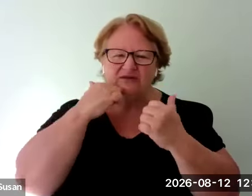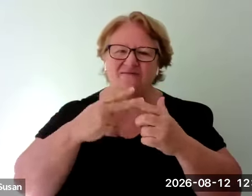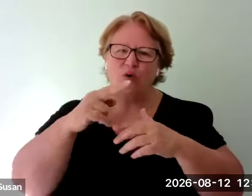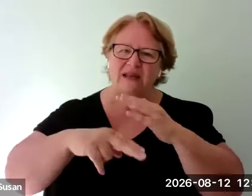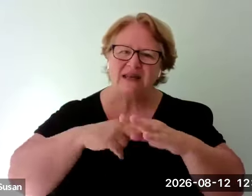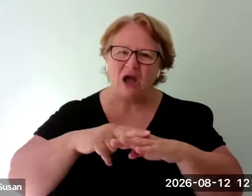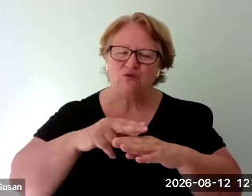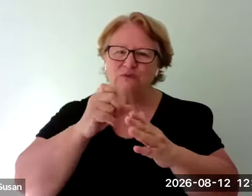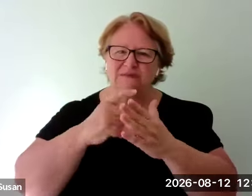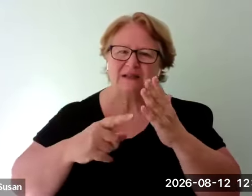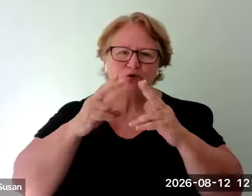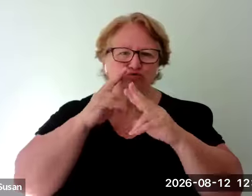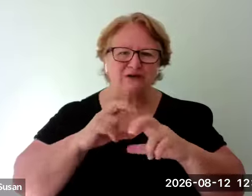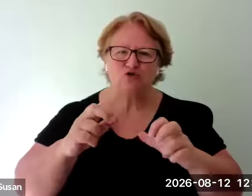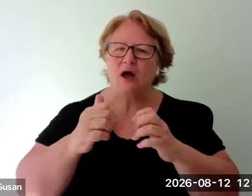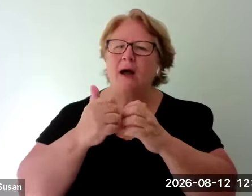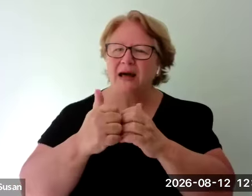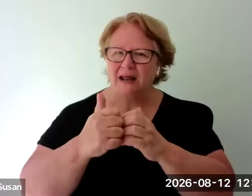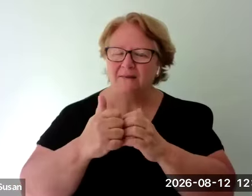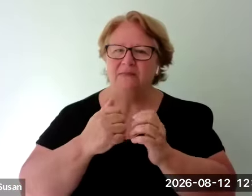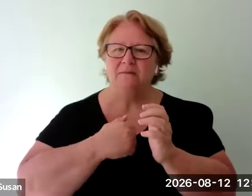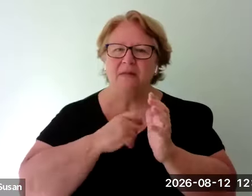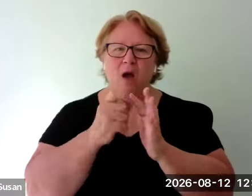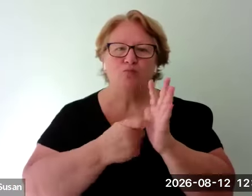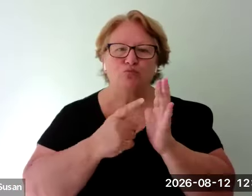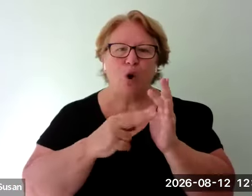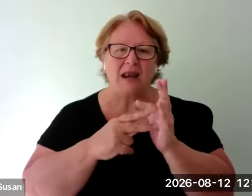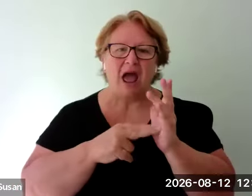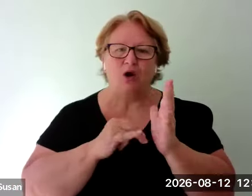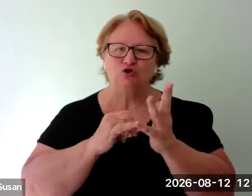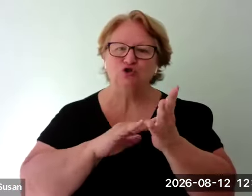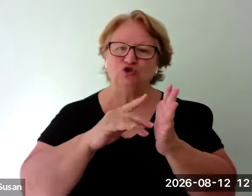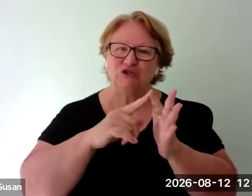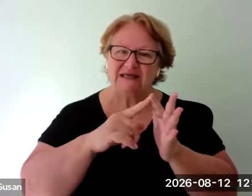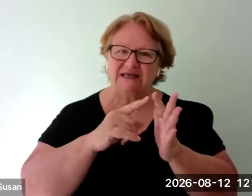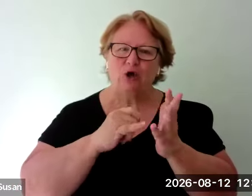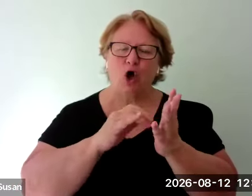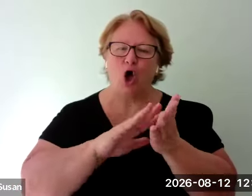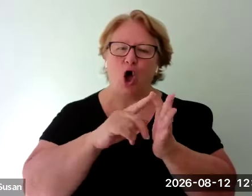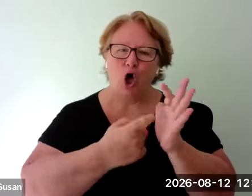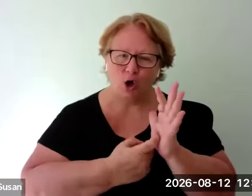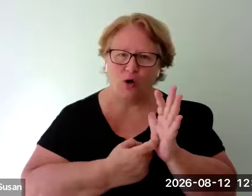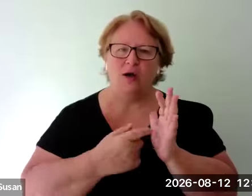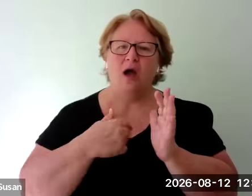. My name is Sue Tape and I am the deputy CEO and the Head of Evidence to Action for the National Disability Research